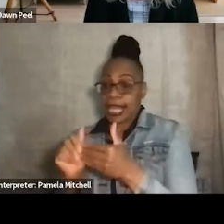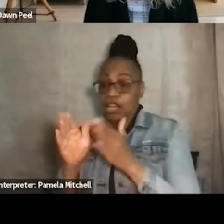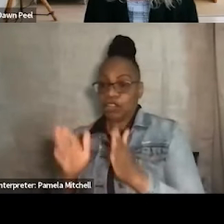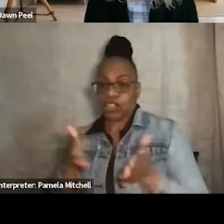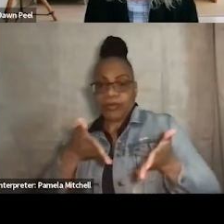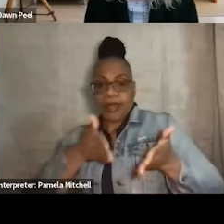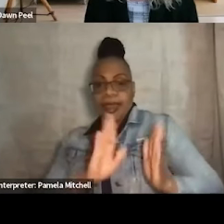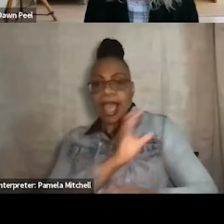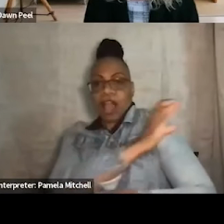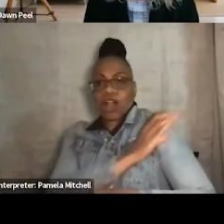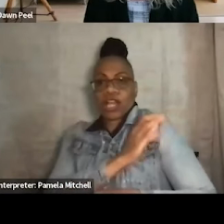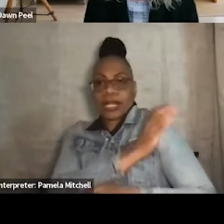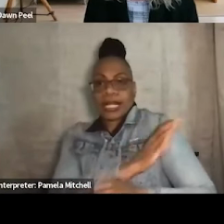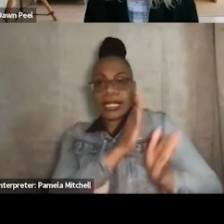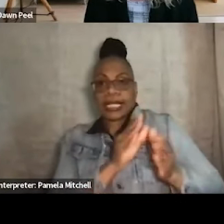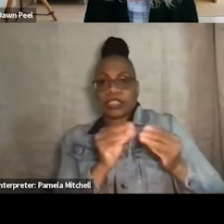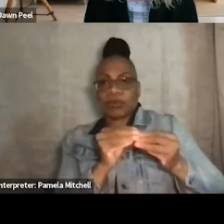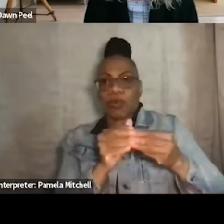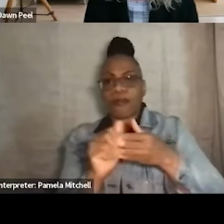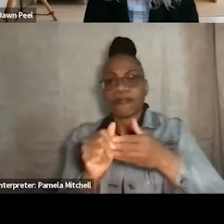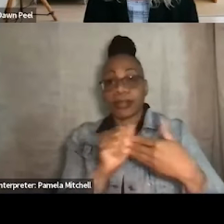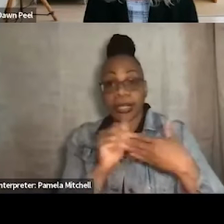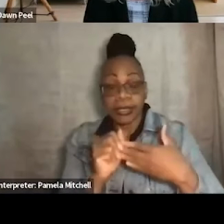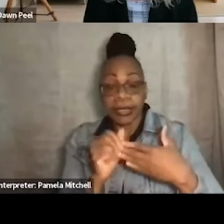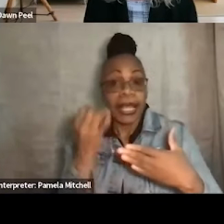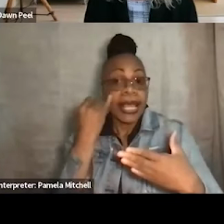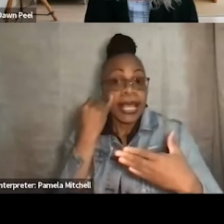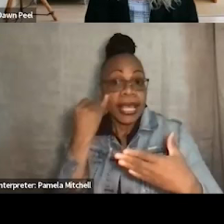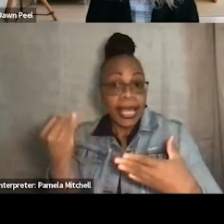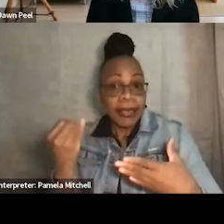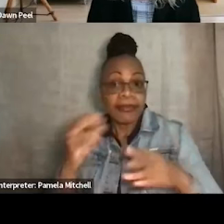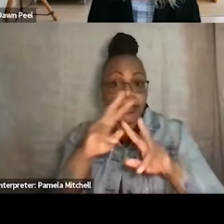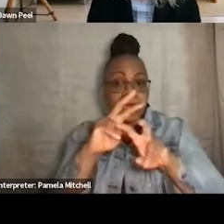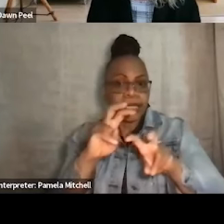So, if their clinical assessment makes them lean in one direction,